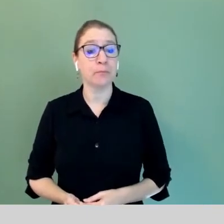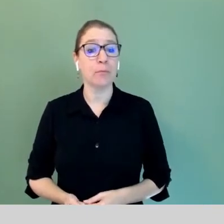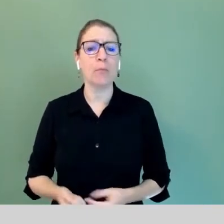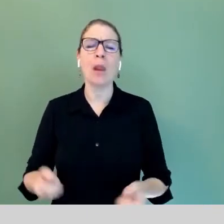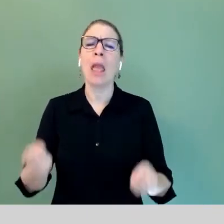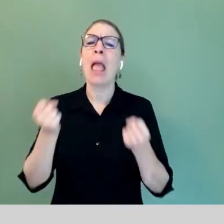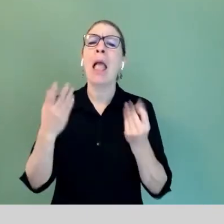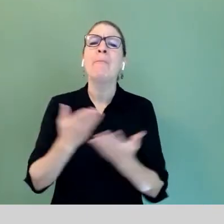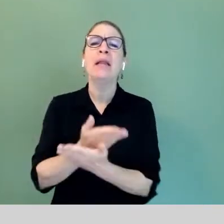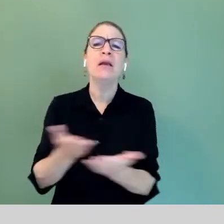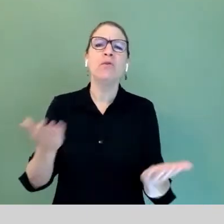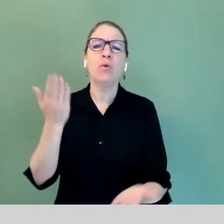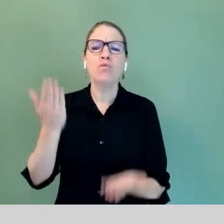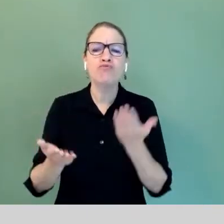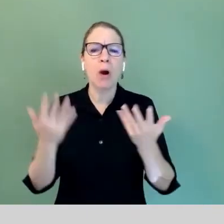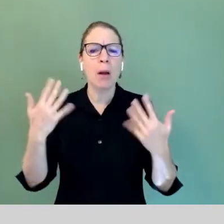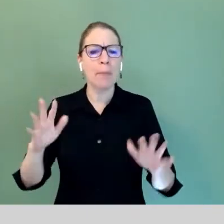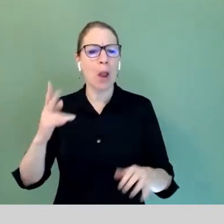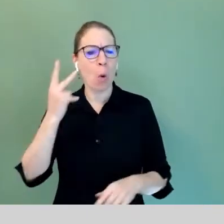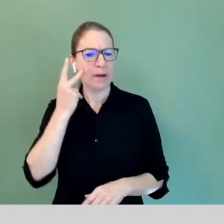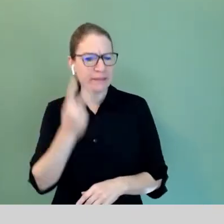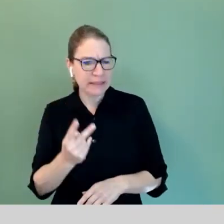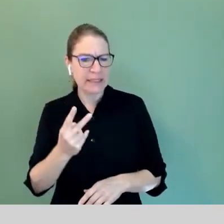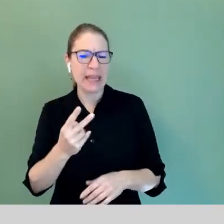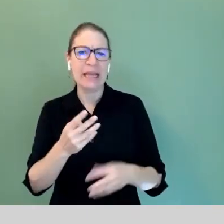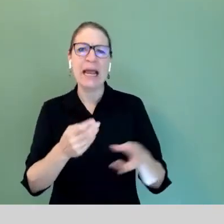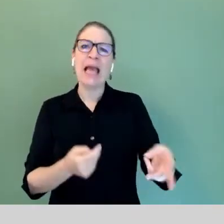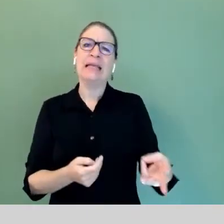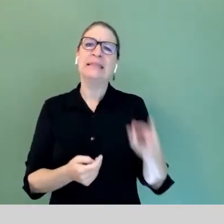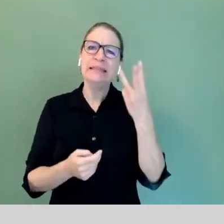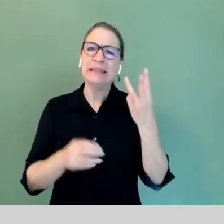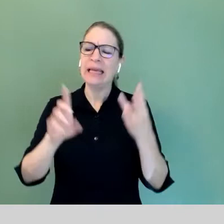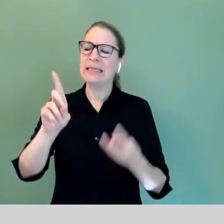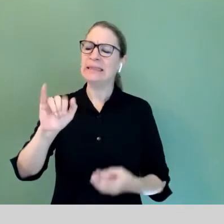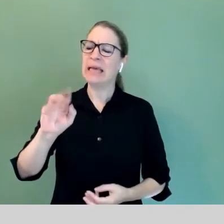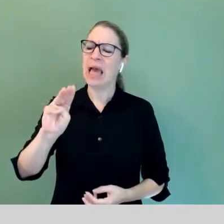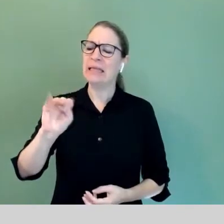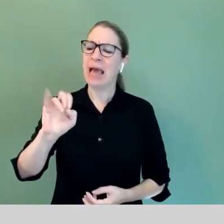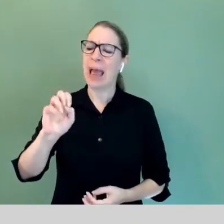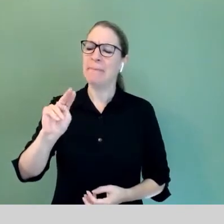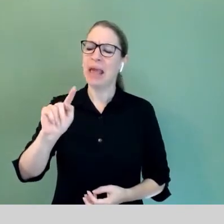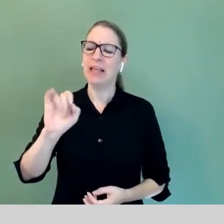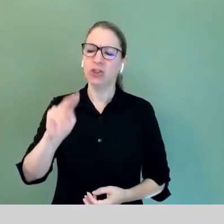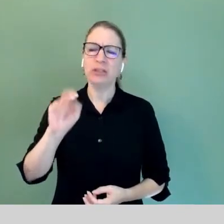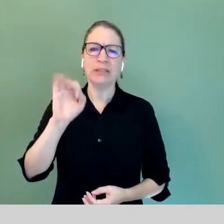So a lot of you probably have seen the six dimensions of data quality.